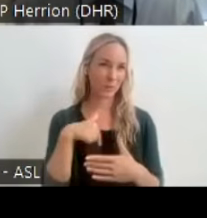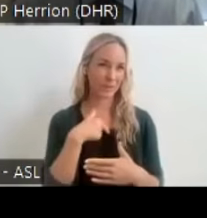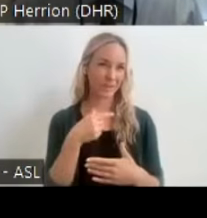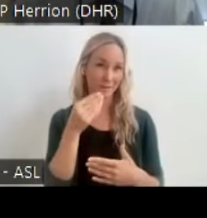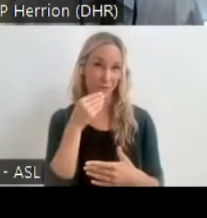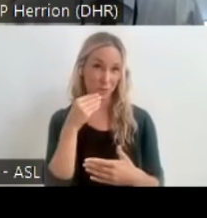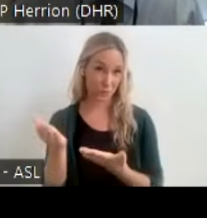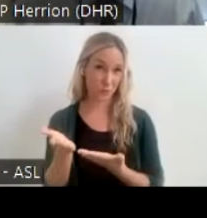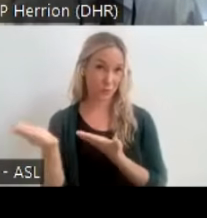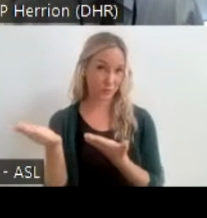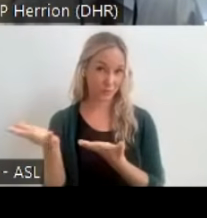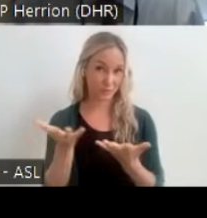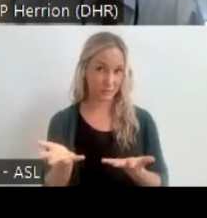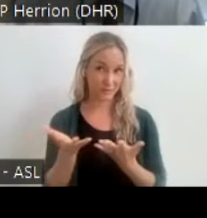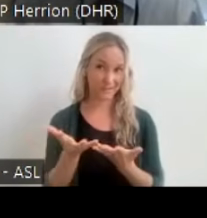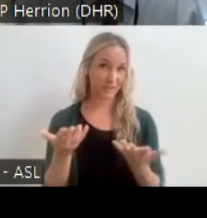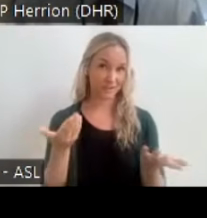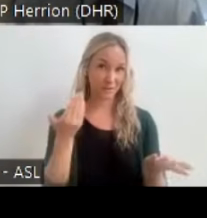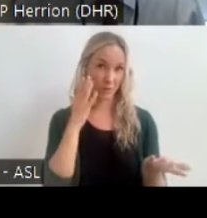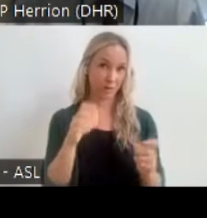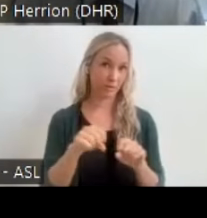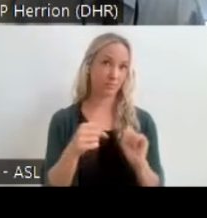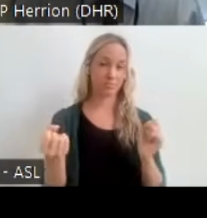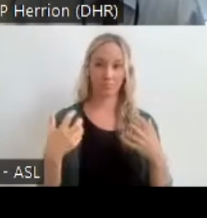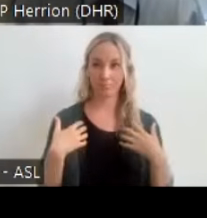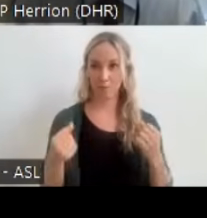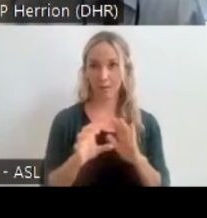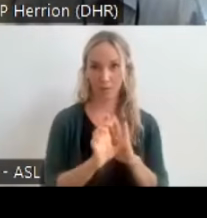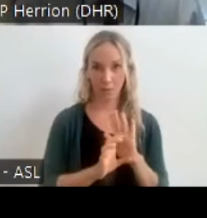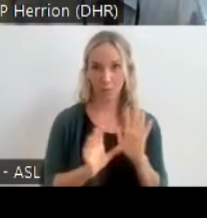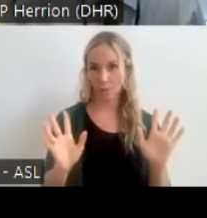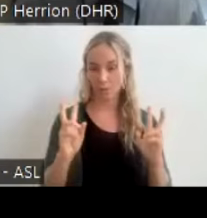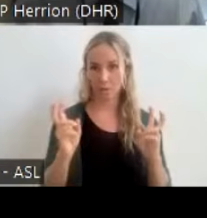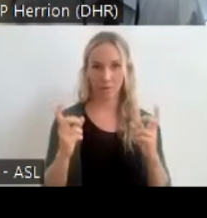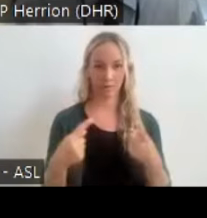what if somebody's afraid? Or what if somebody's allergic? None of those are valid reasons for denying access or